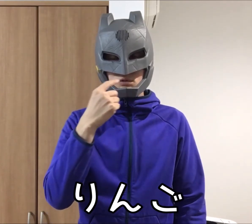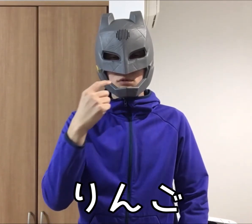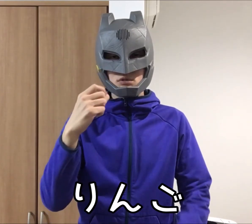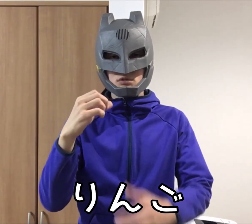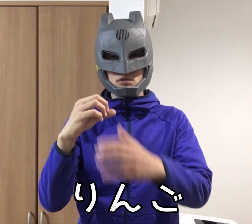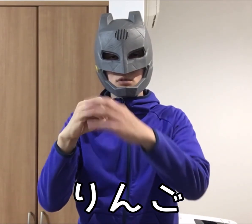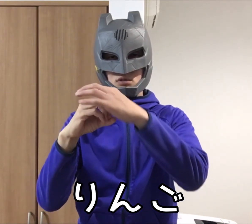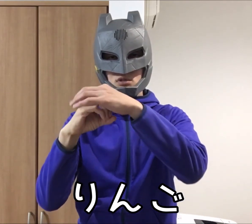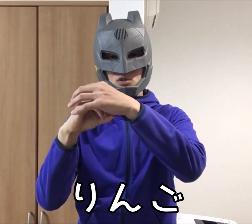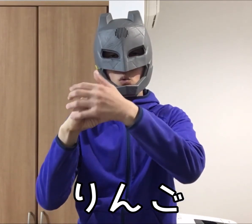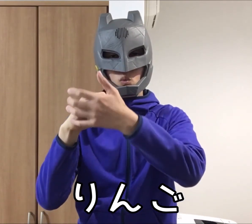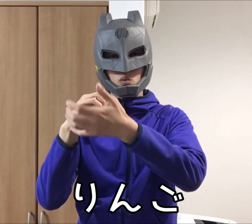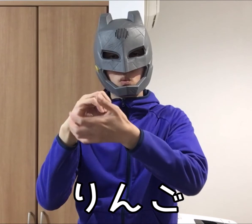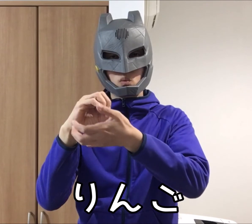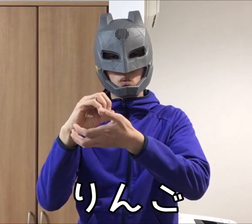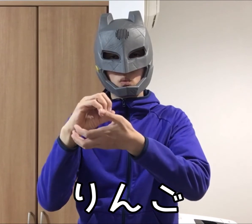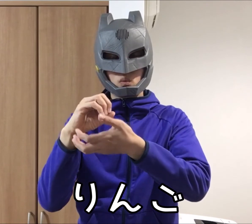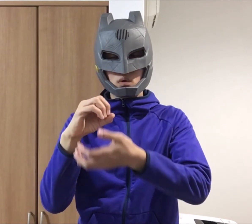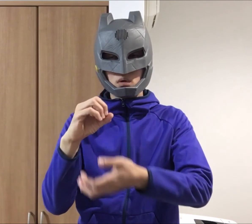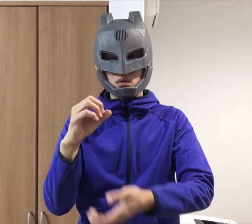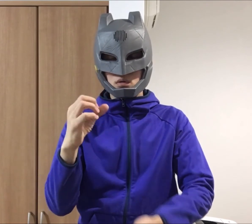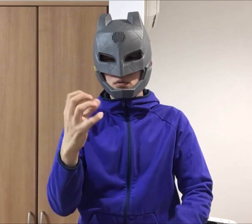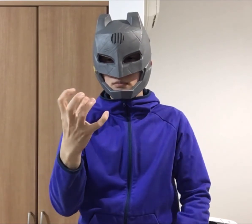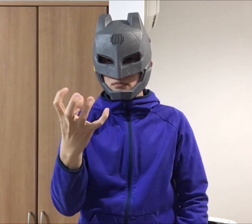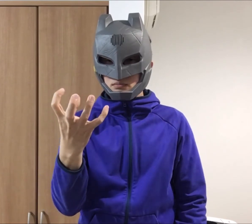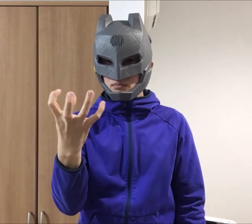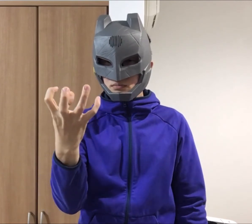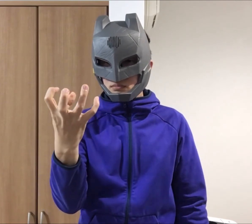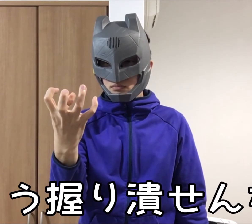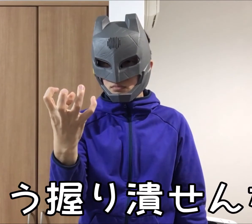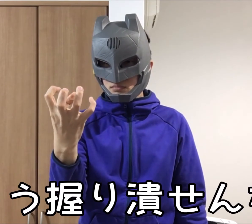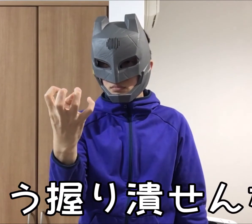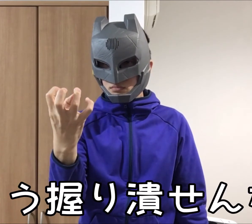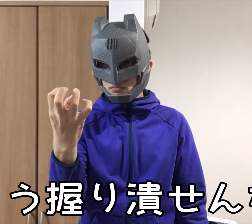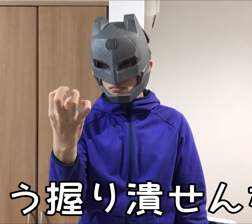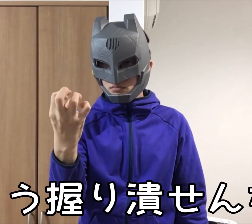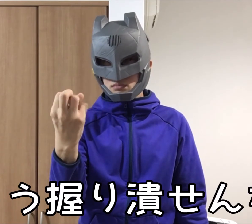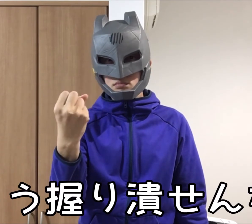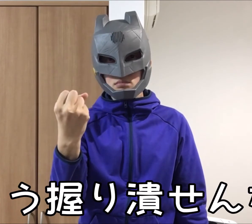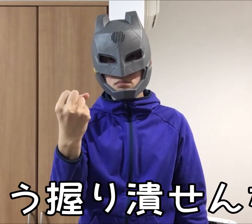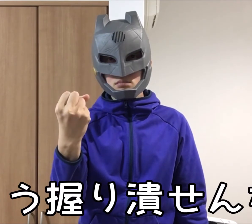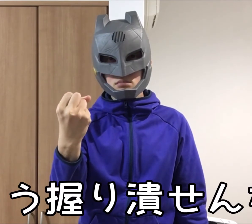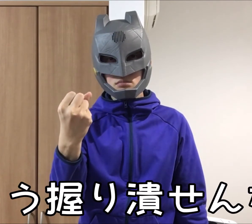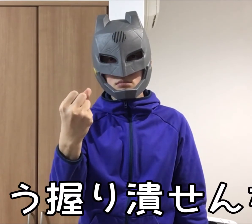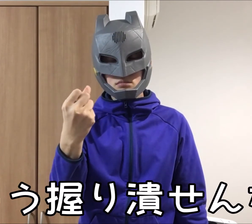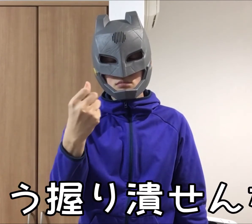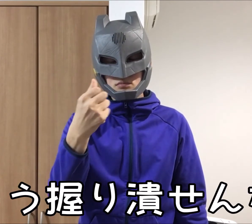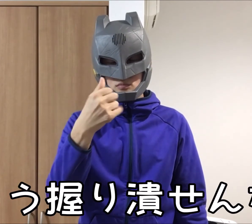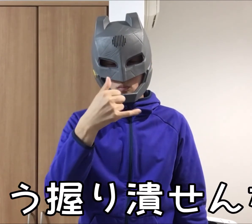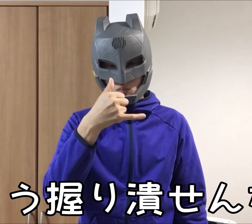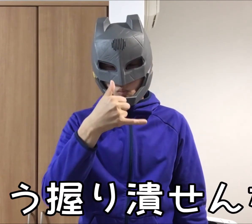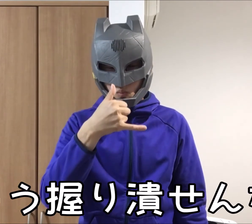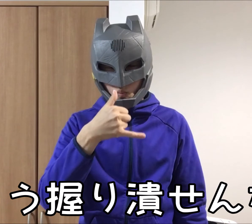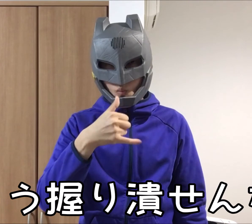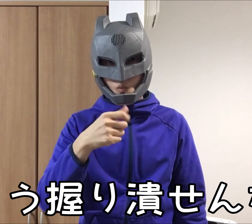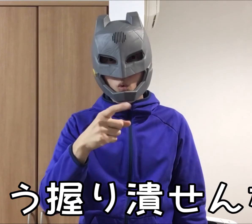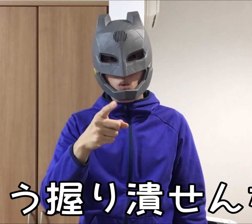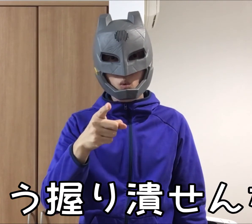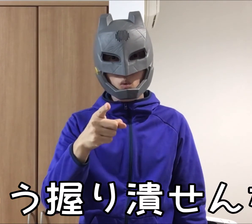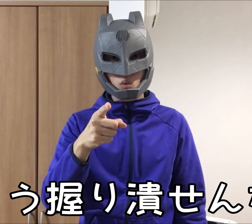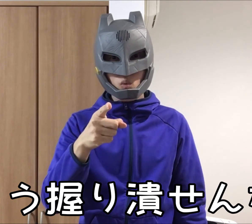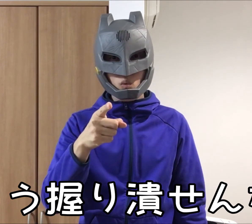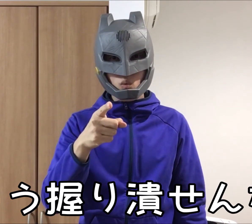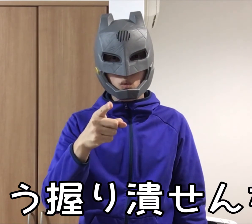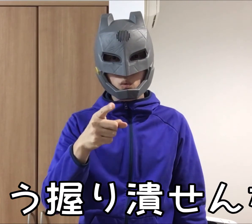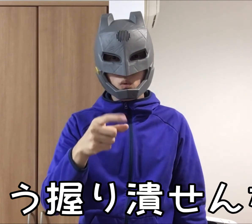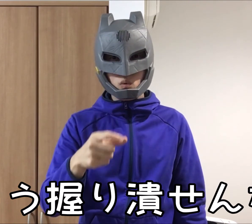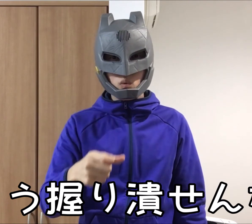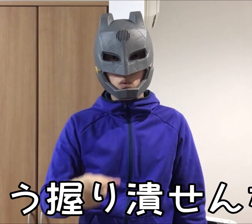I was surprised that you could crush an apple!